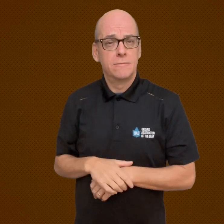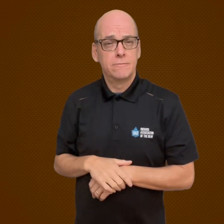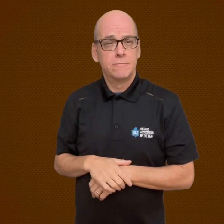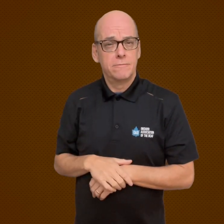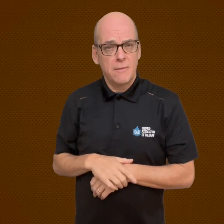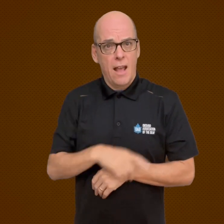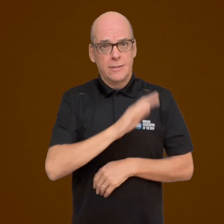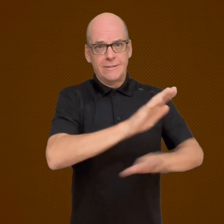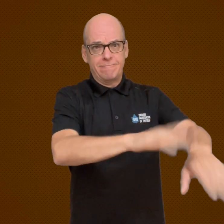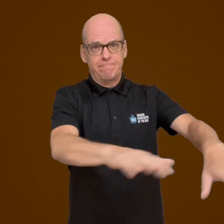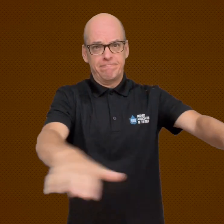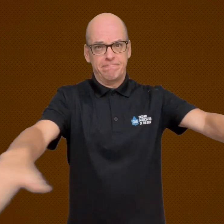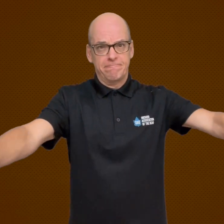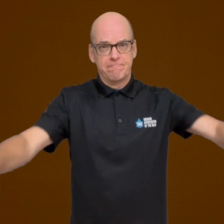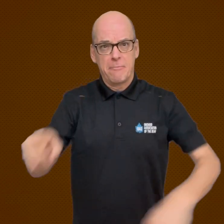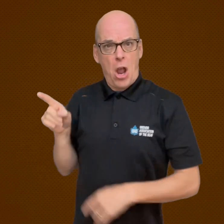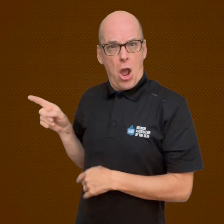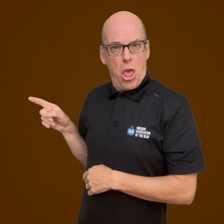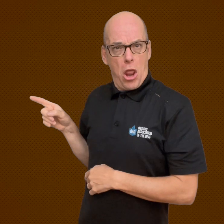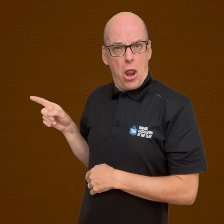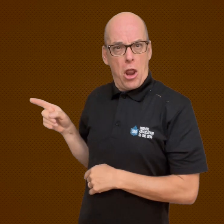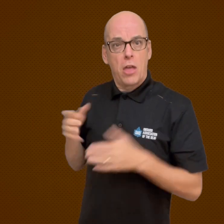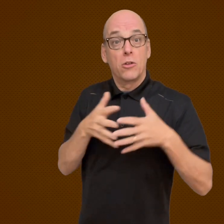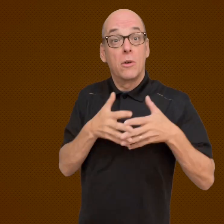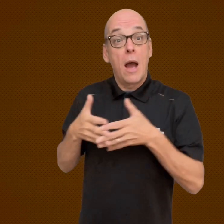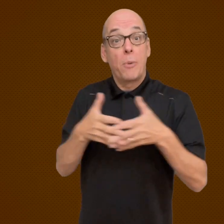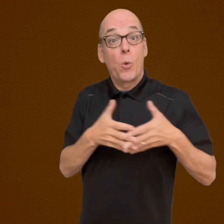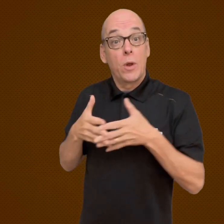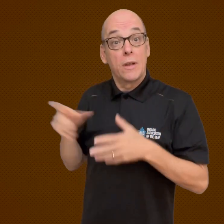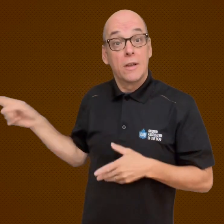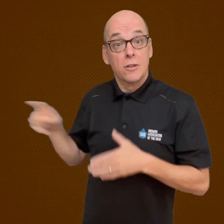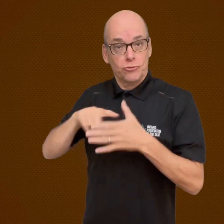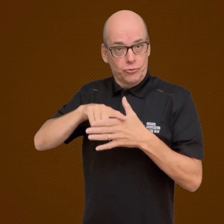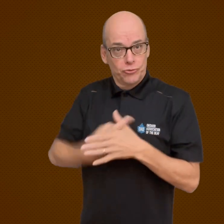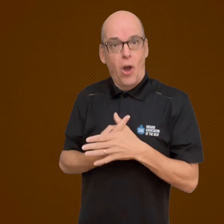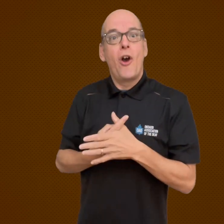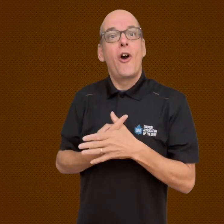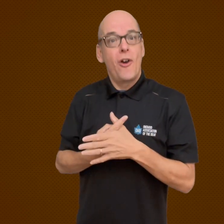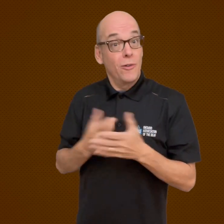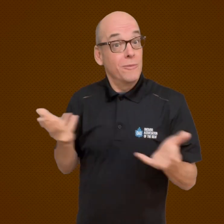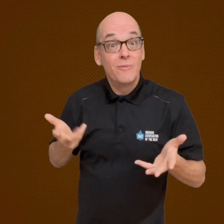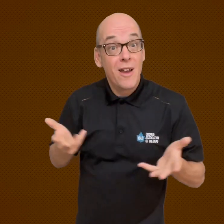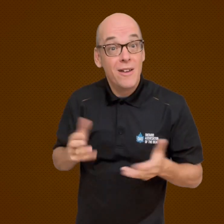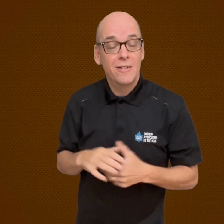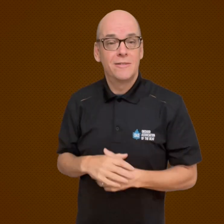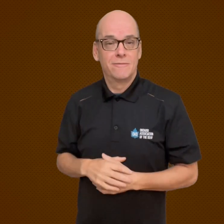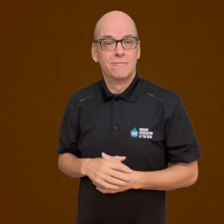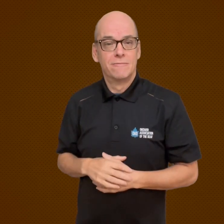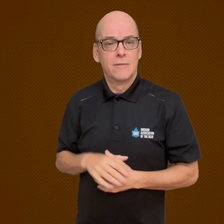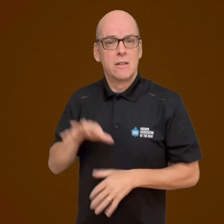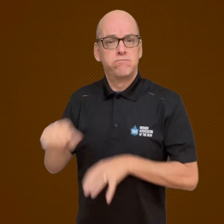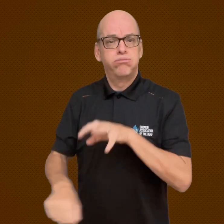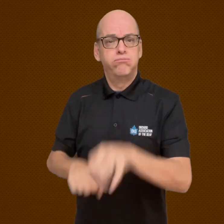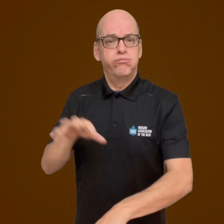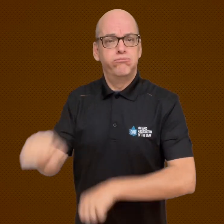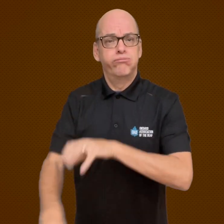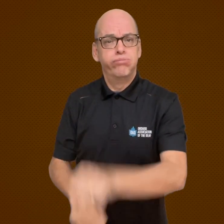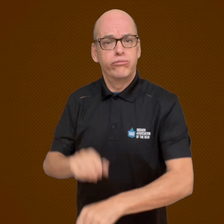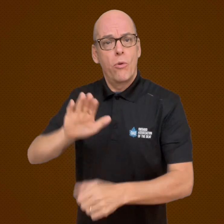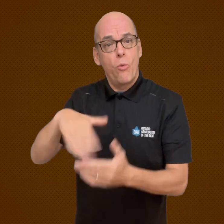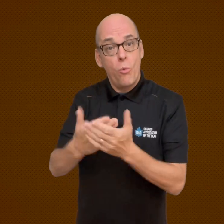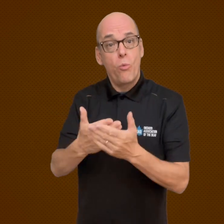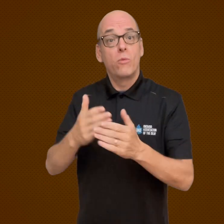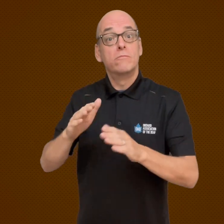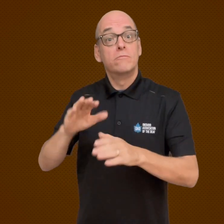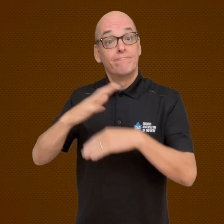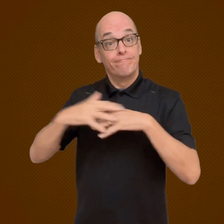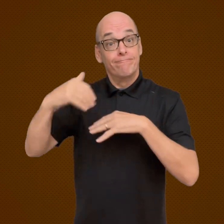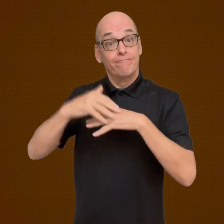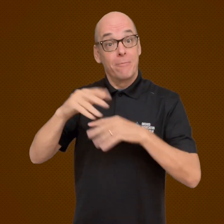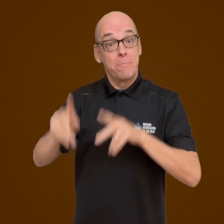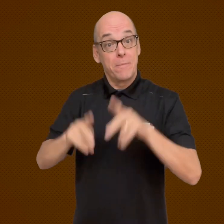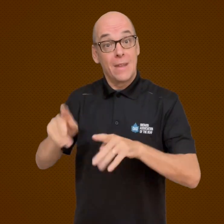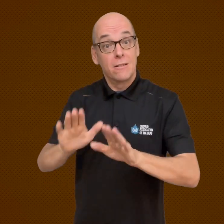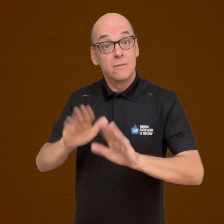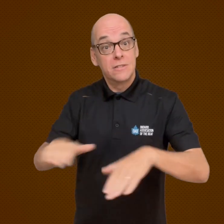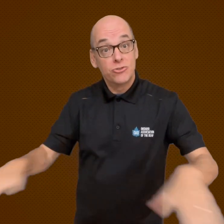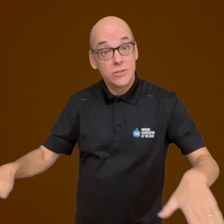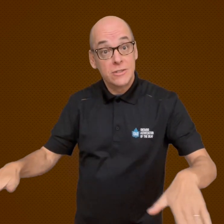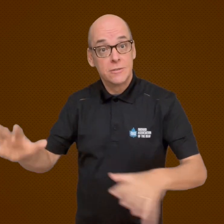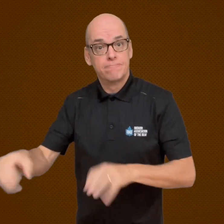started to inform people that in the United States of America, Indigenous children were